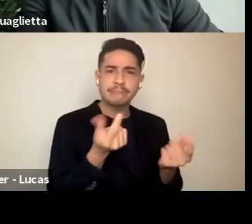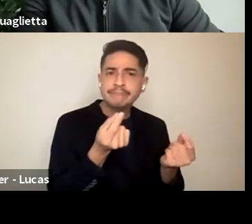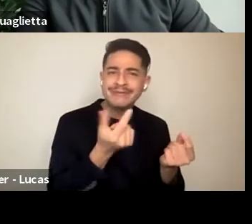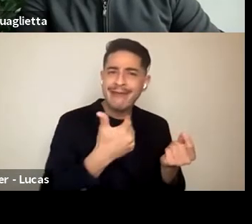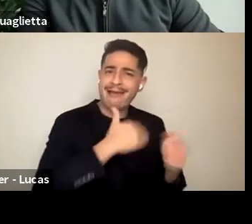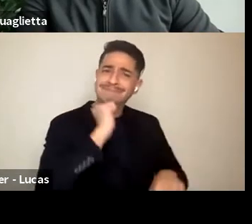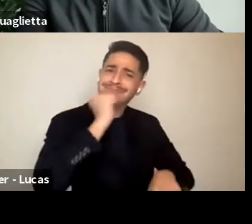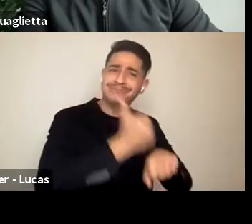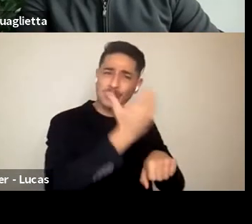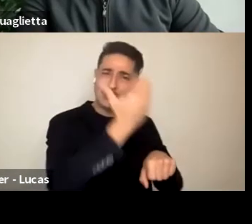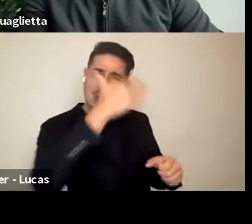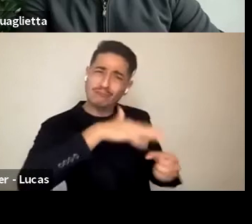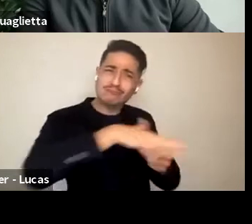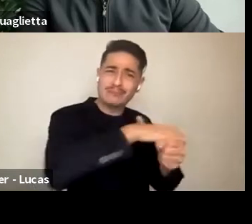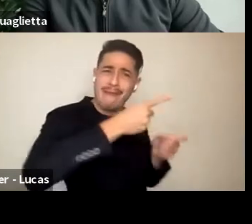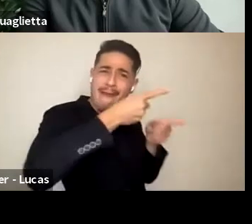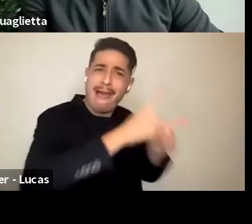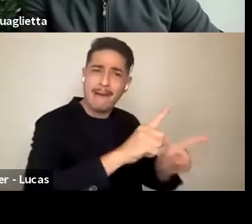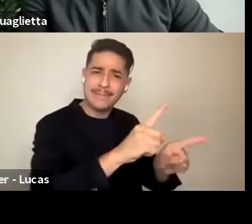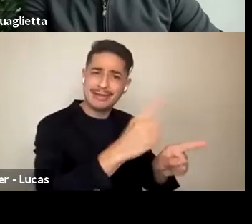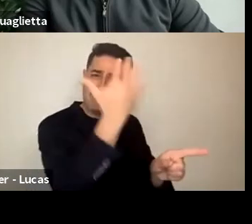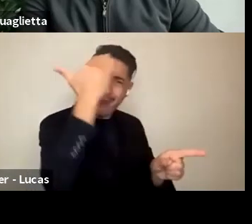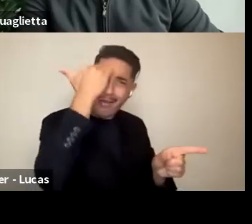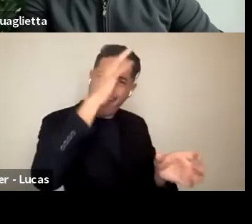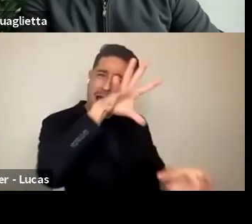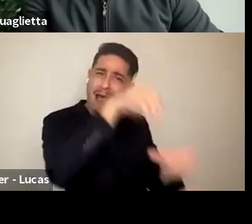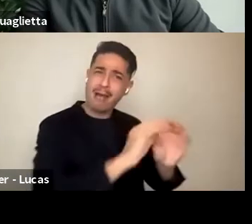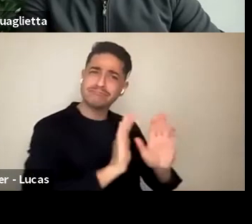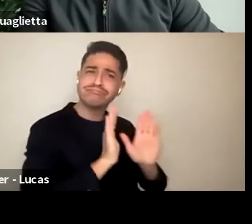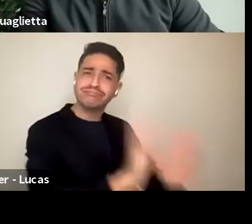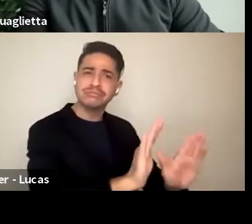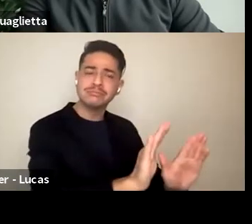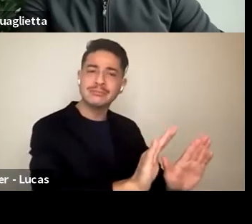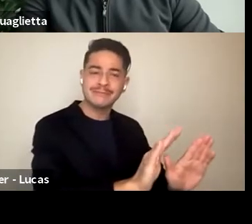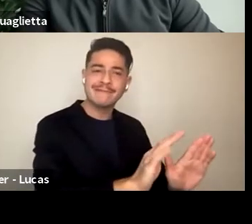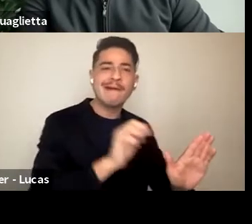knowledge that comes along with that and the access to the